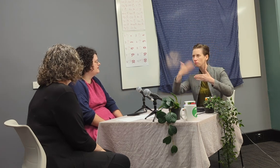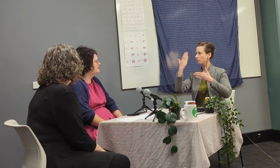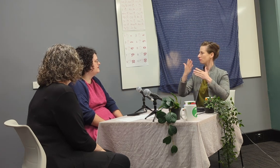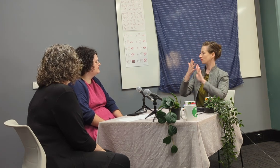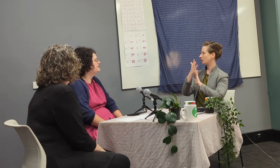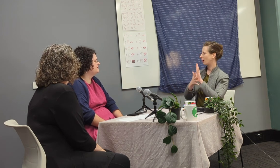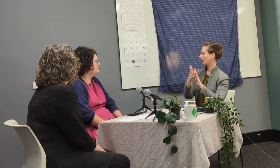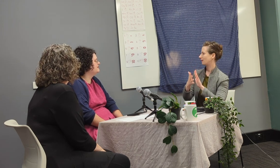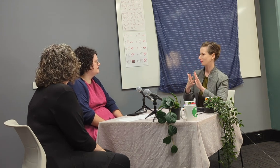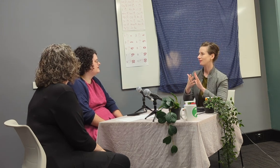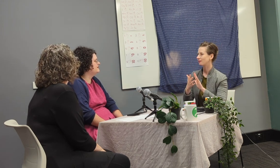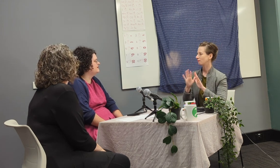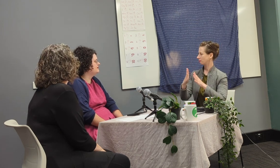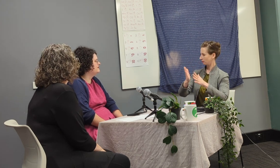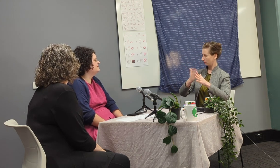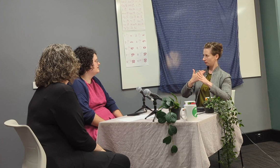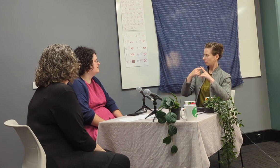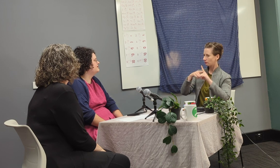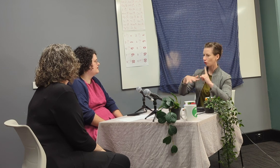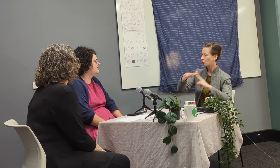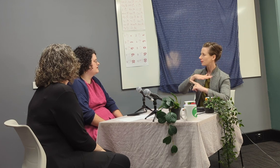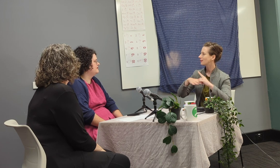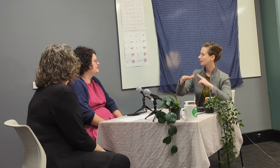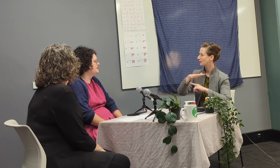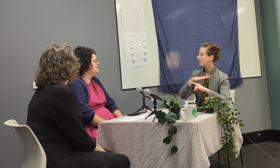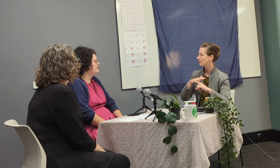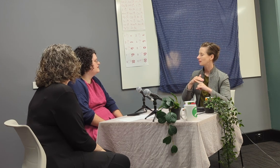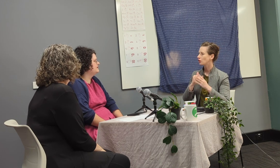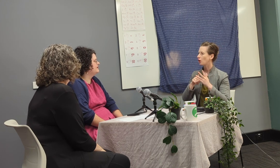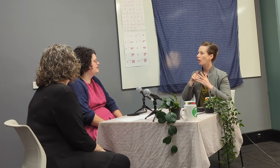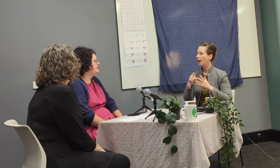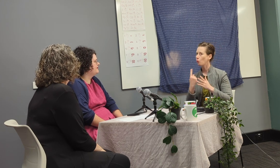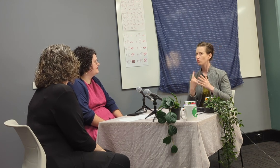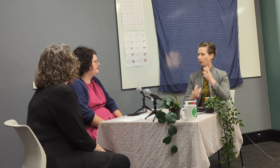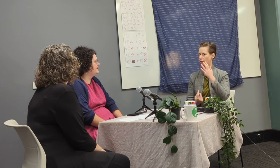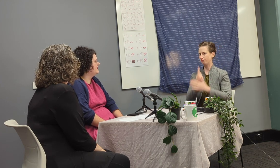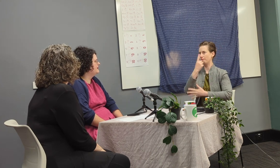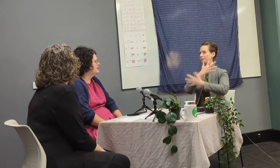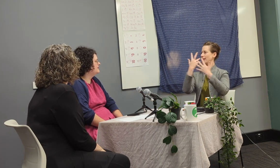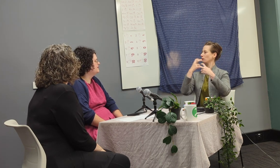of those signs, which makes them conventional, or were they more unusual and improvised signs, depending heavily on context to be understood?